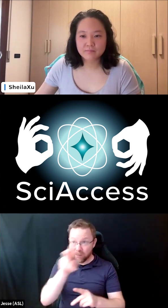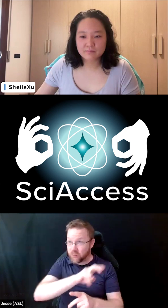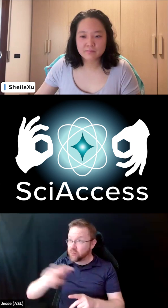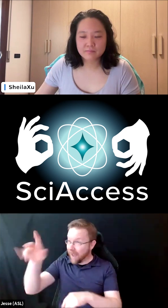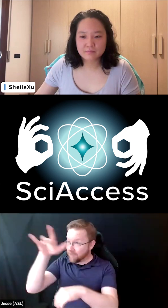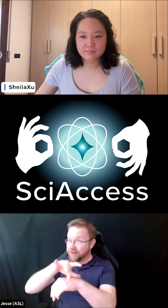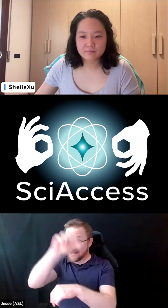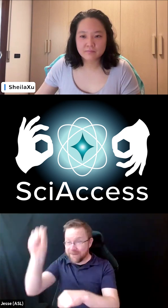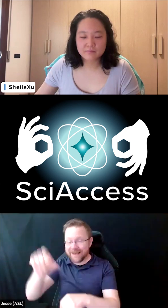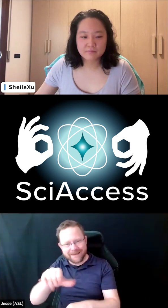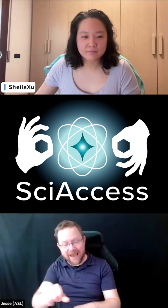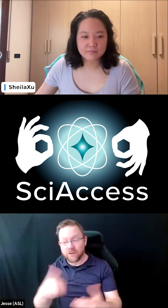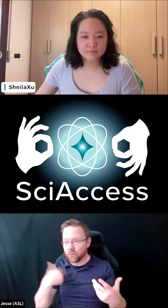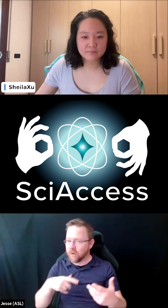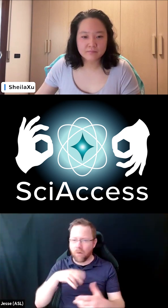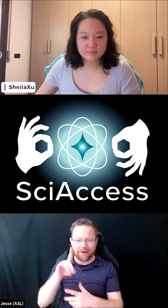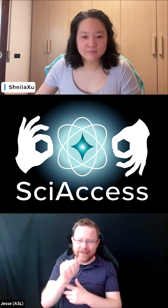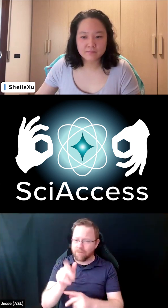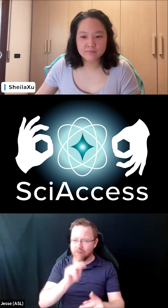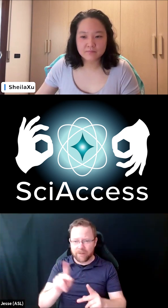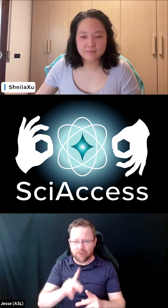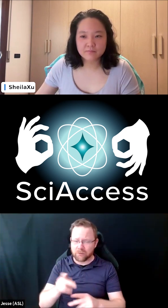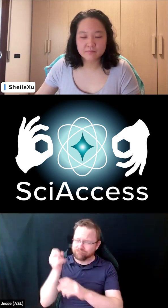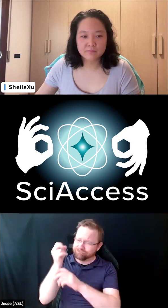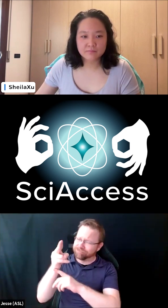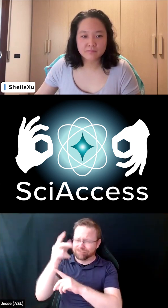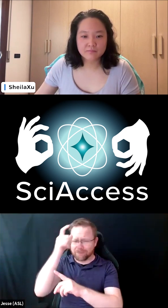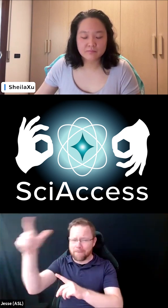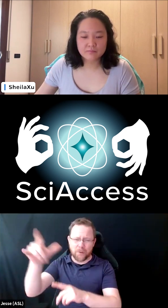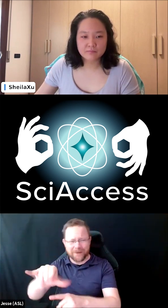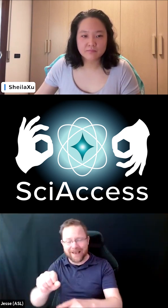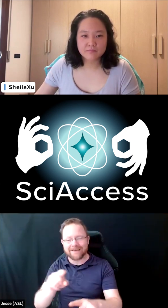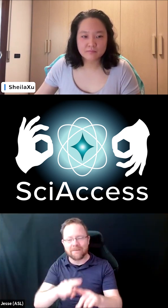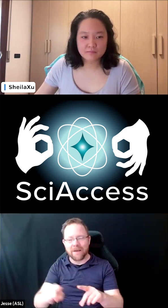But the moon is very small and most of humanity will stay on earth.